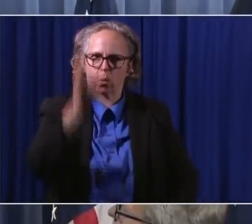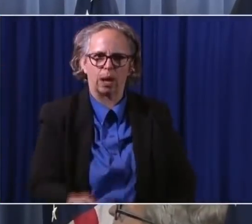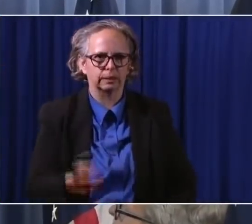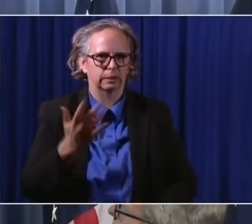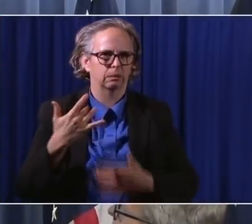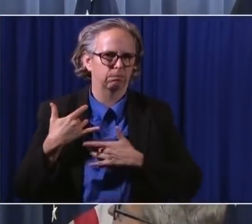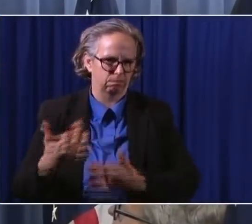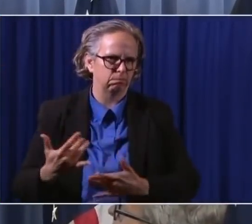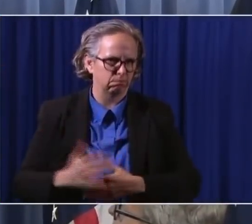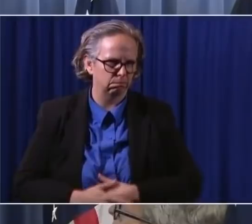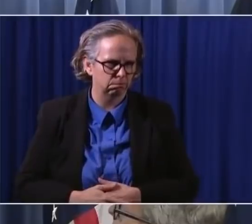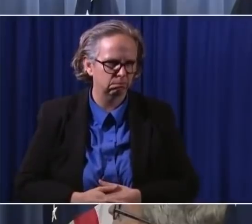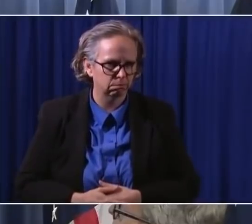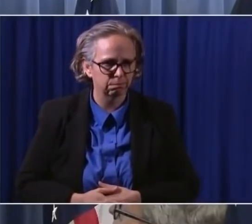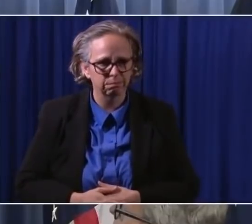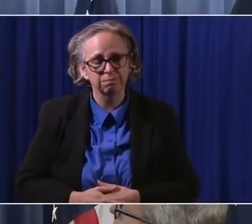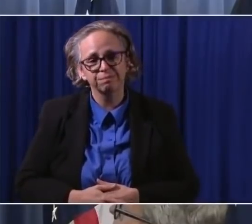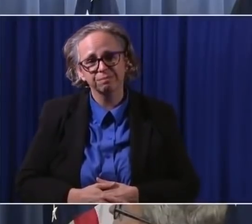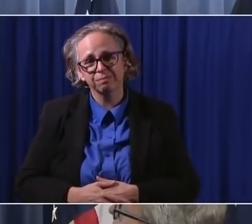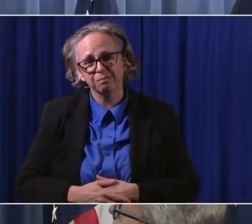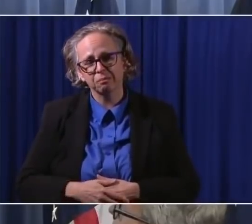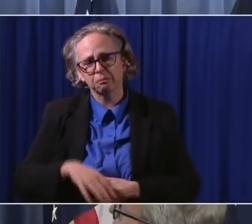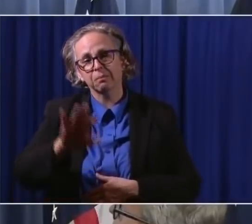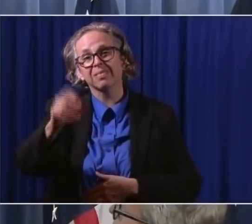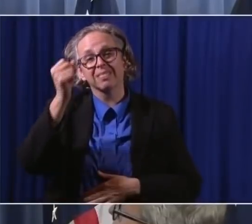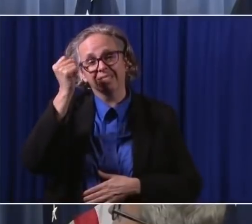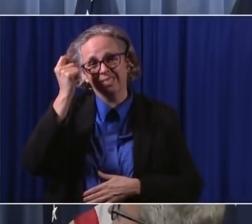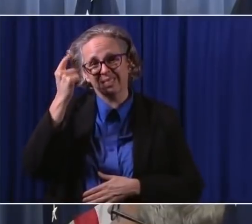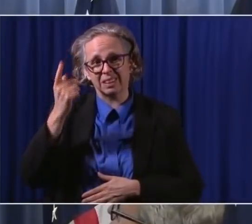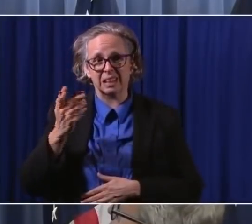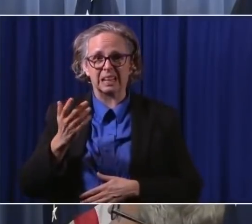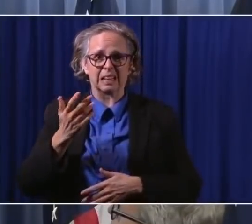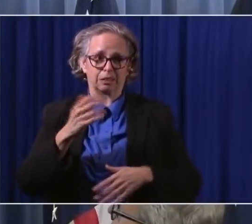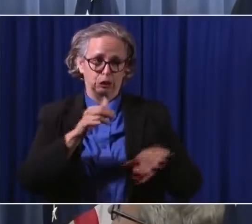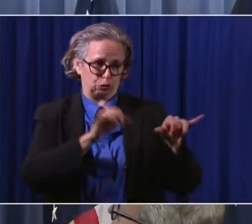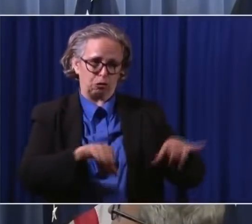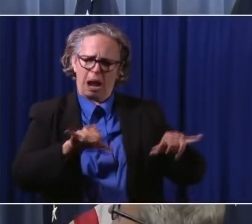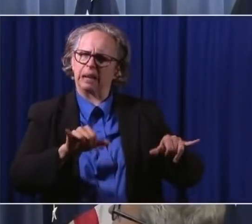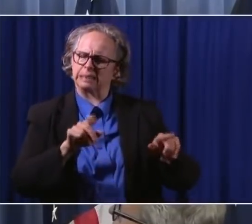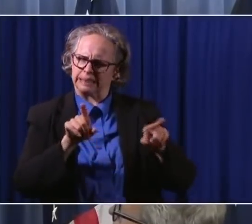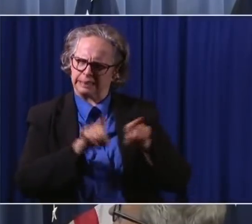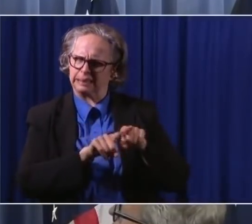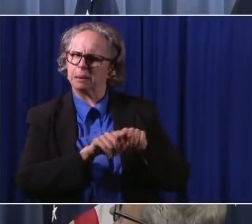WEDNESDAY. THIS IS NEW DATA. IN ORDER TO MAKE A DETERMINATION ABOUT THE COLOR CODE WE HAVE FOR EVERY COUNTY, THAT DETERMINATION IS MADE AT THE MIDDLE OF THE WEEK.